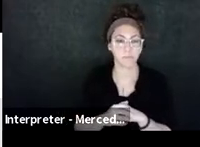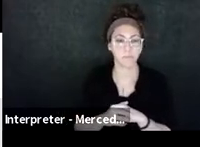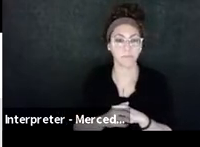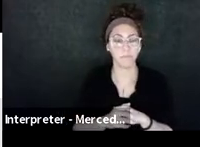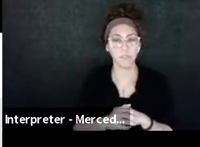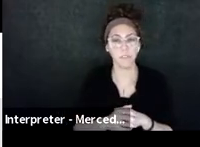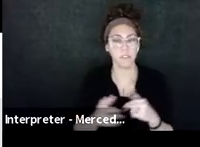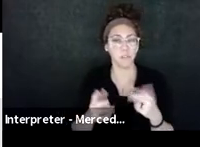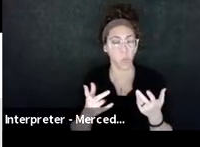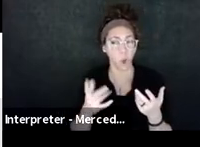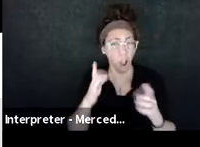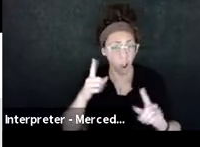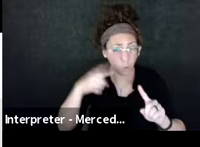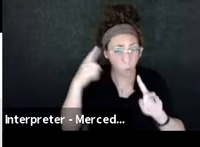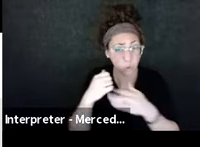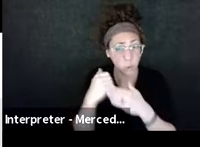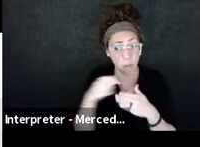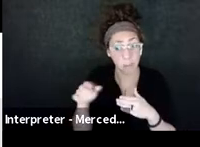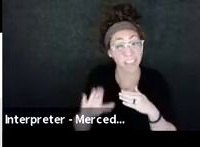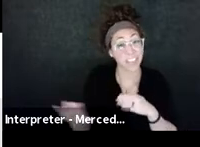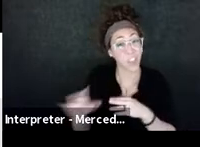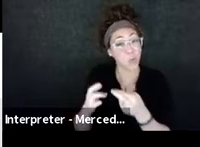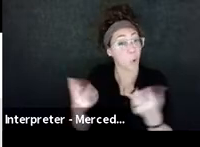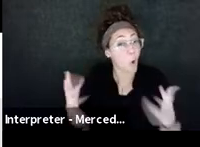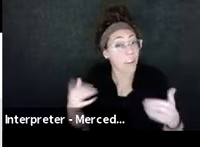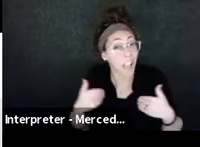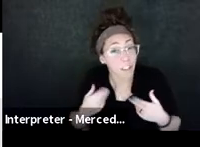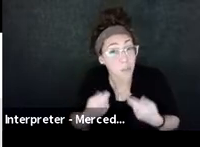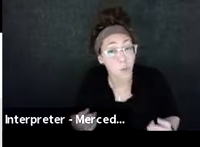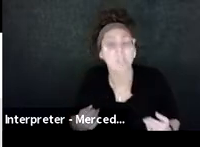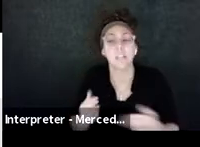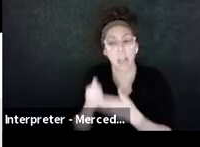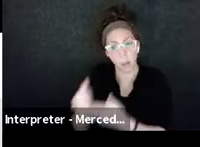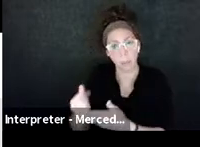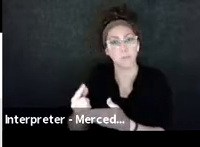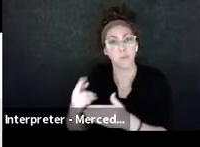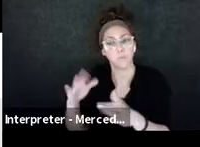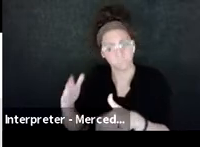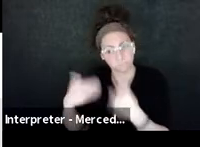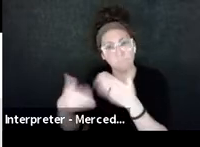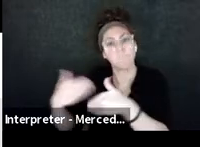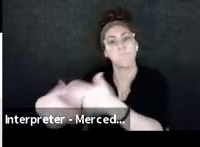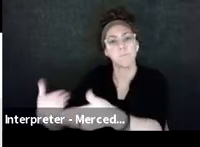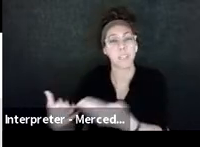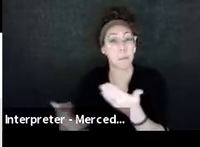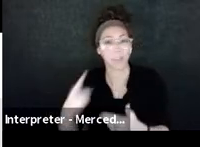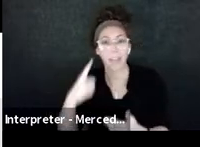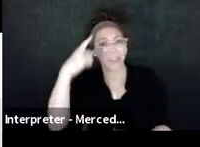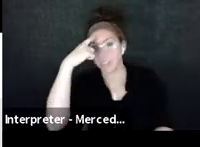maria.rodriguez: But due to the housing crisis that they're experiencing, they might not really be thinking about it, right. So we just have that conversation with them, they will have you contacted this person.